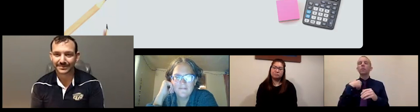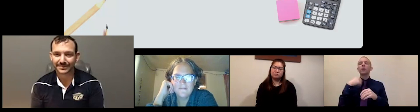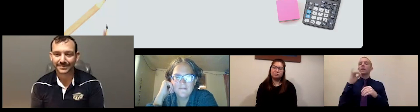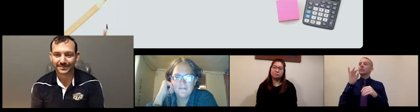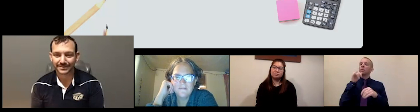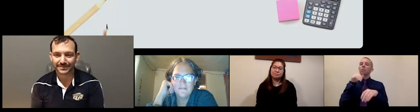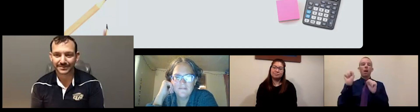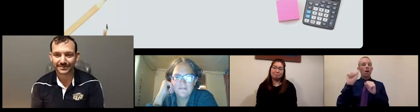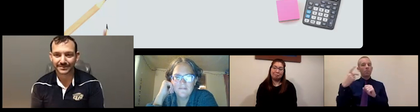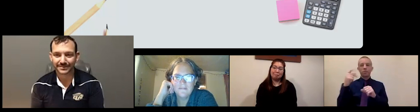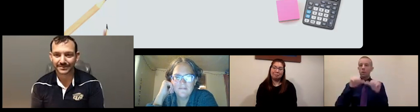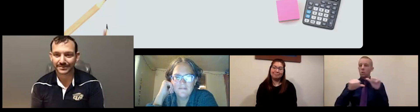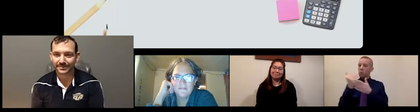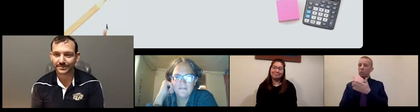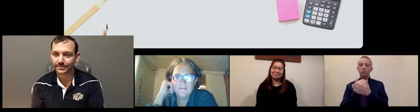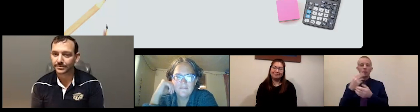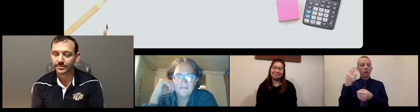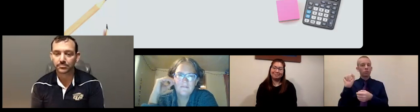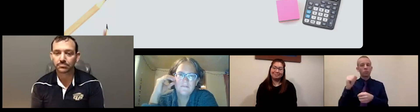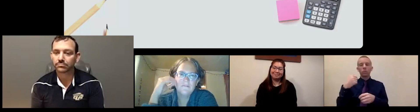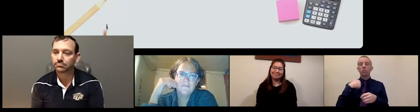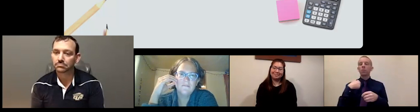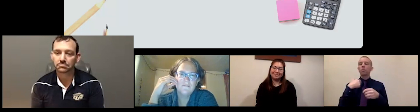I did not take any AP science courses in high school.